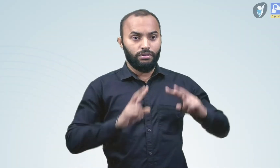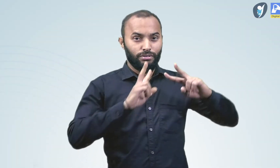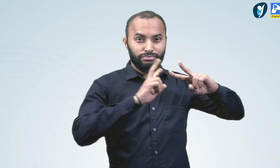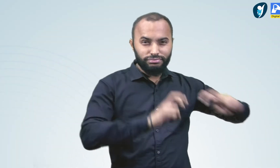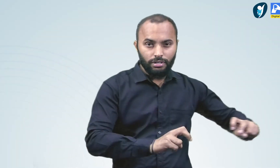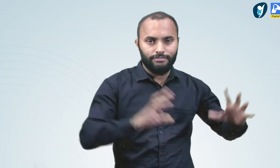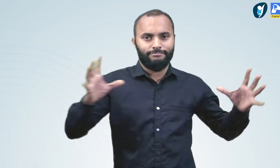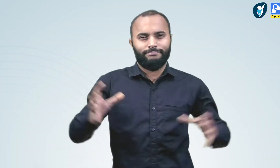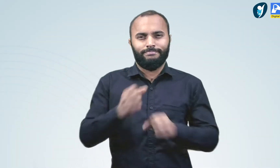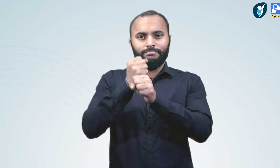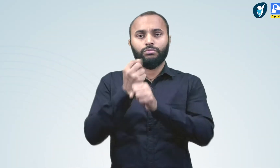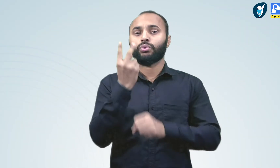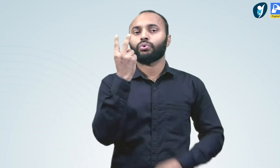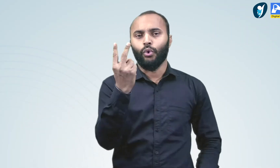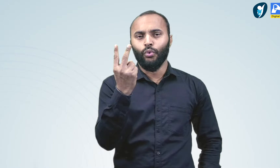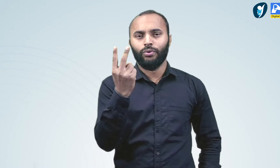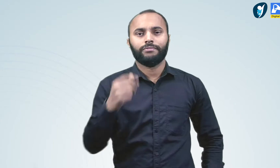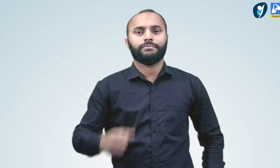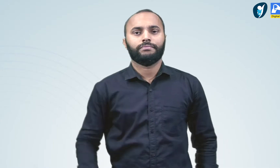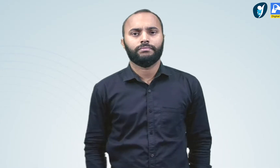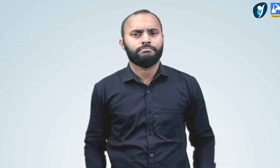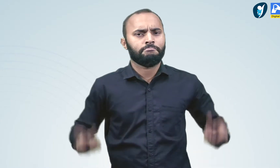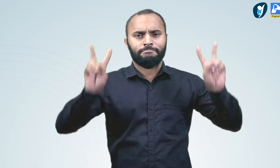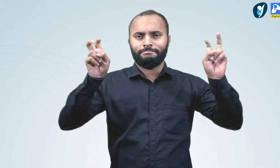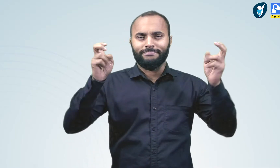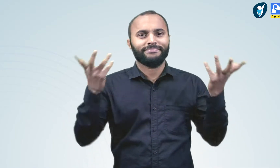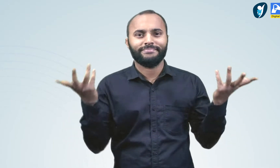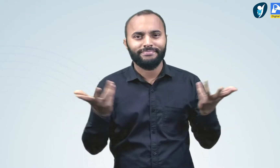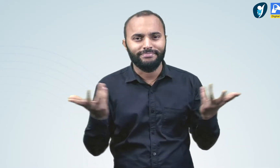Research Brief 2 Topic -